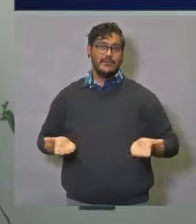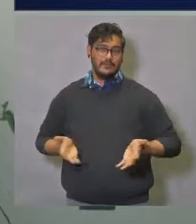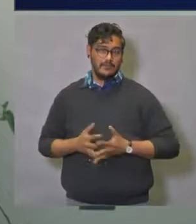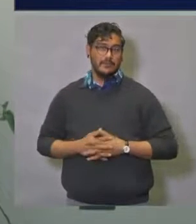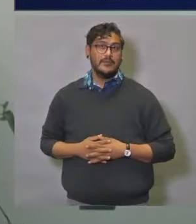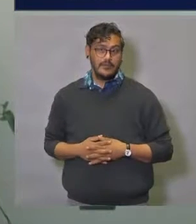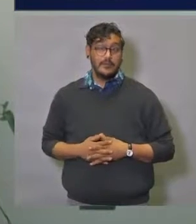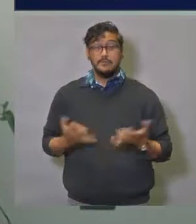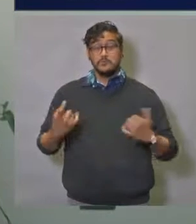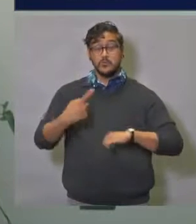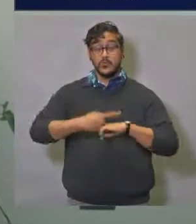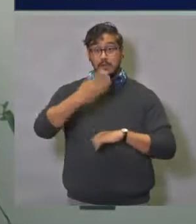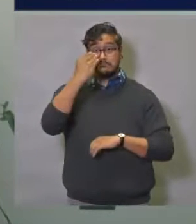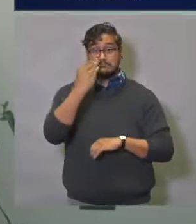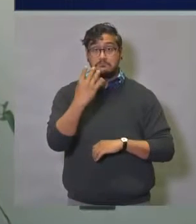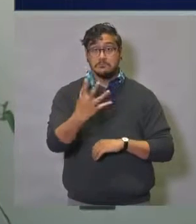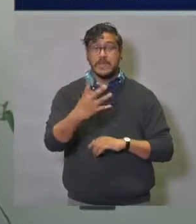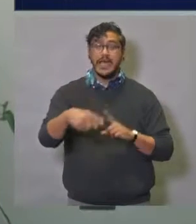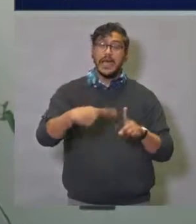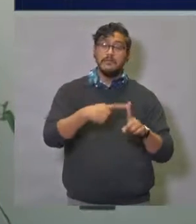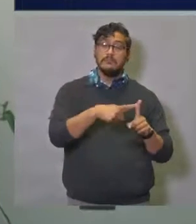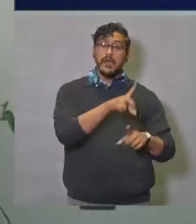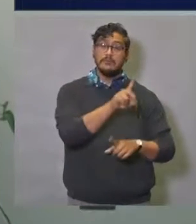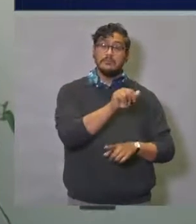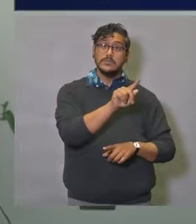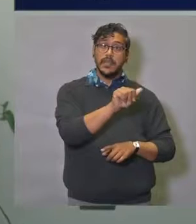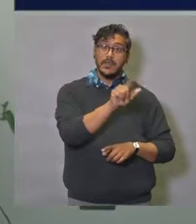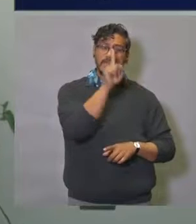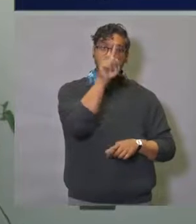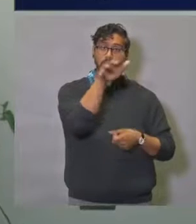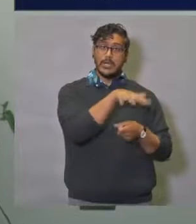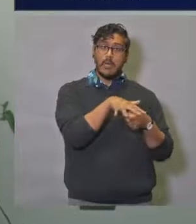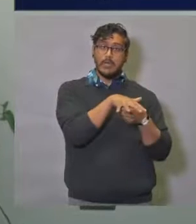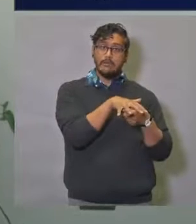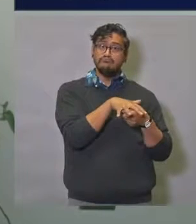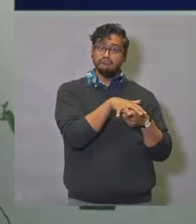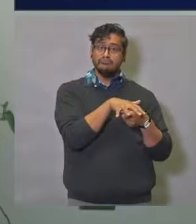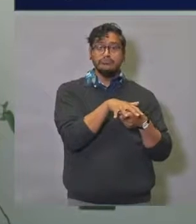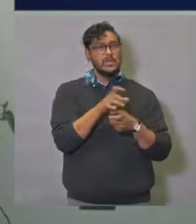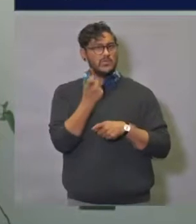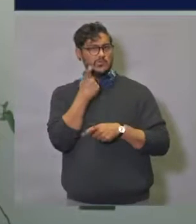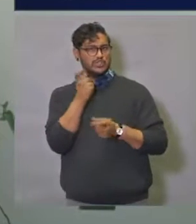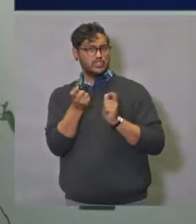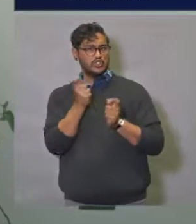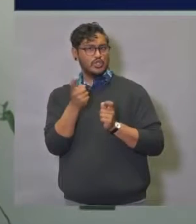AND WELL-BEING OF OUR RESIDENTS. TODAY, I WILL BE PROVIDING UPDATES ON COVID-19 DATA FOR THE